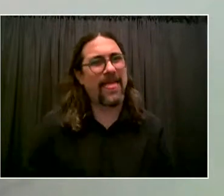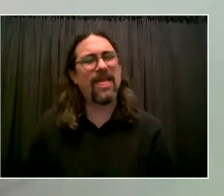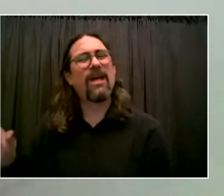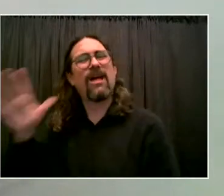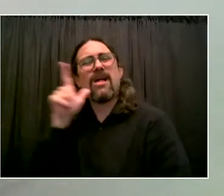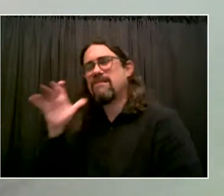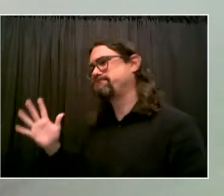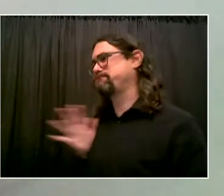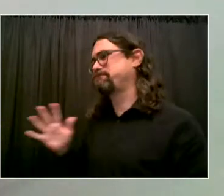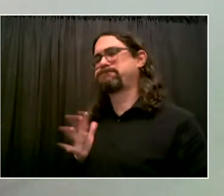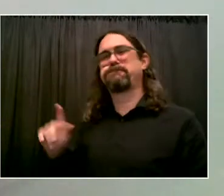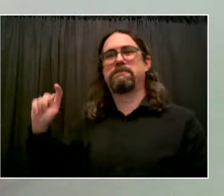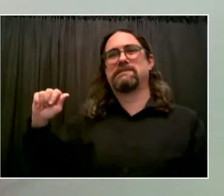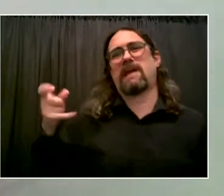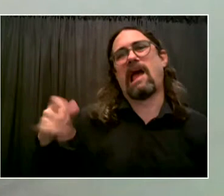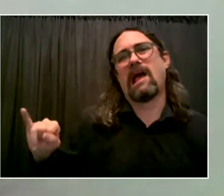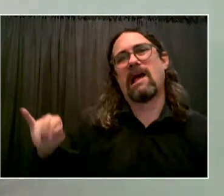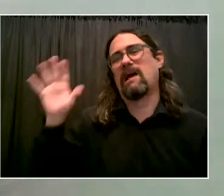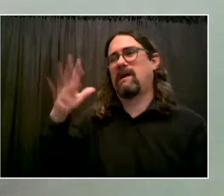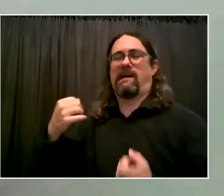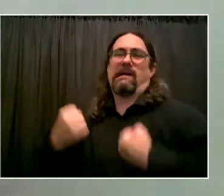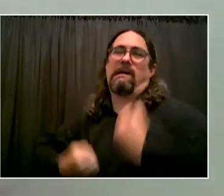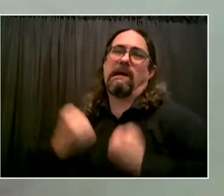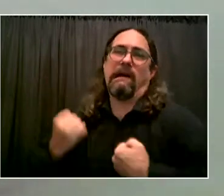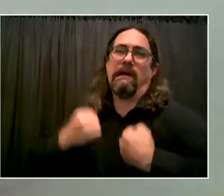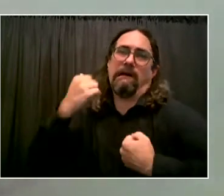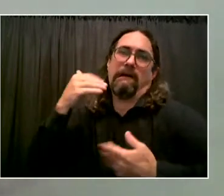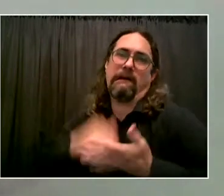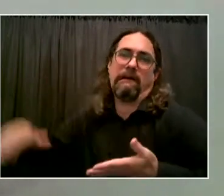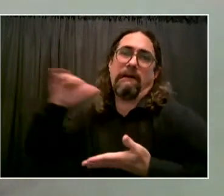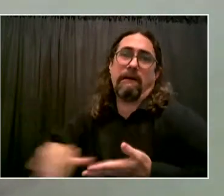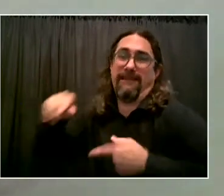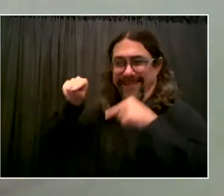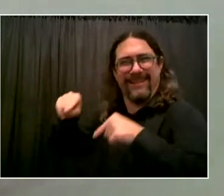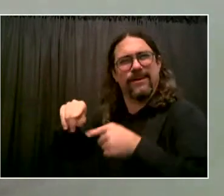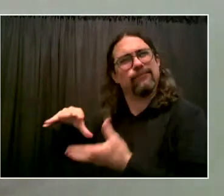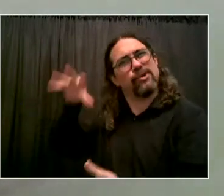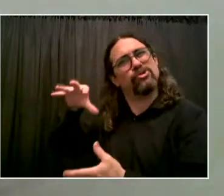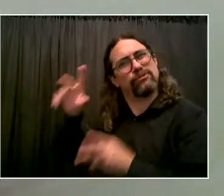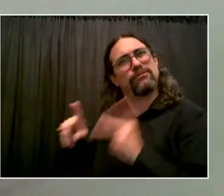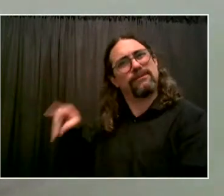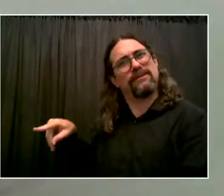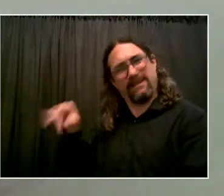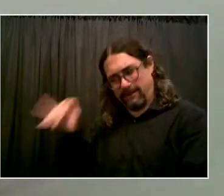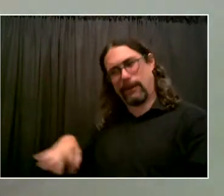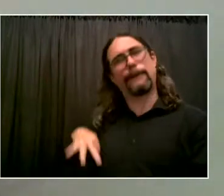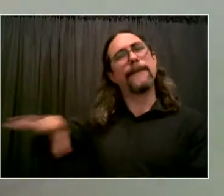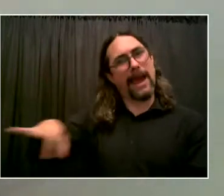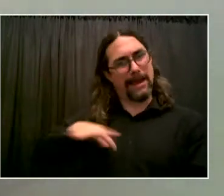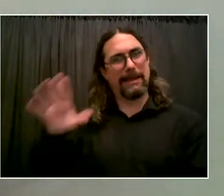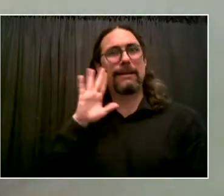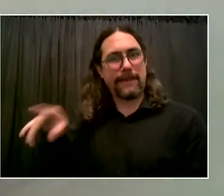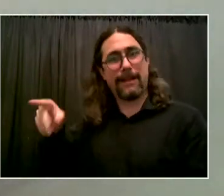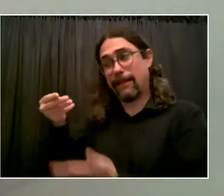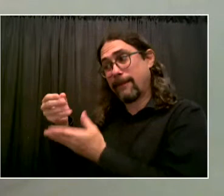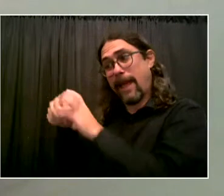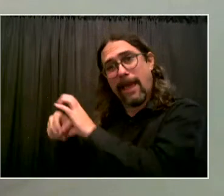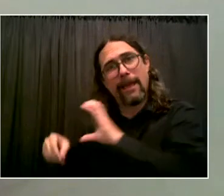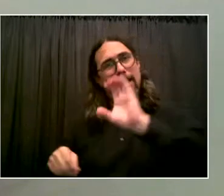CLEAR, BOTH FROM AN EQUITY PERSPECTIVE AND A MOBILITY PERSPECTIVE AS WELL AS AN AIR POLLUTION PERSPECTIVE THAT CONGESTION PRICING IS A BIG